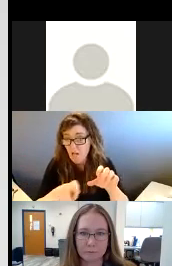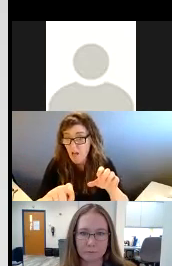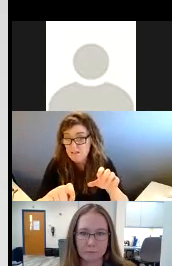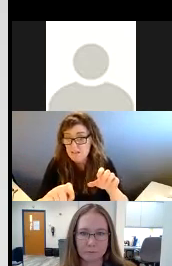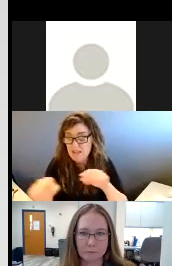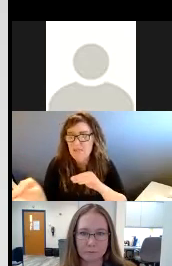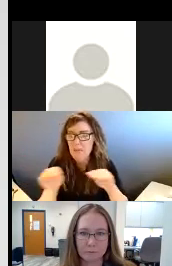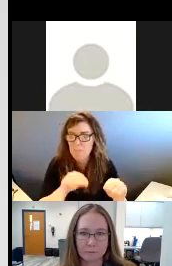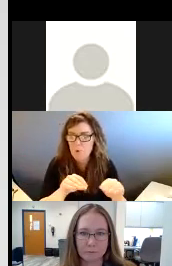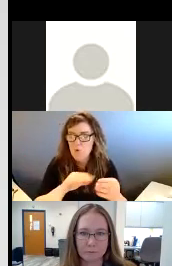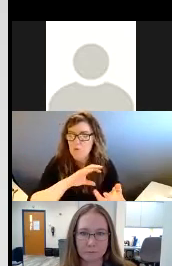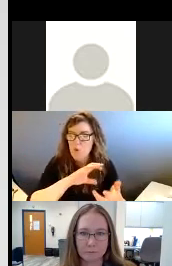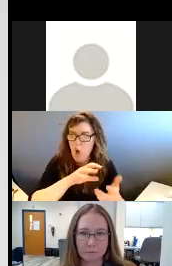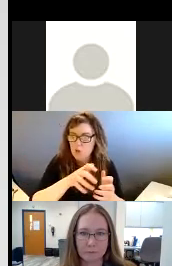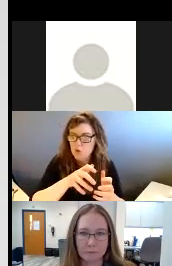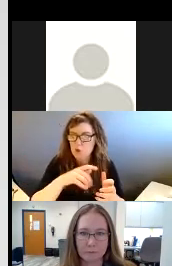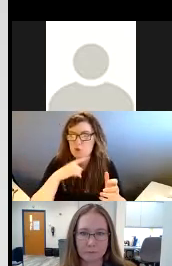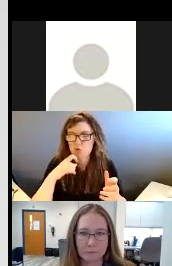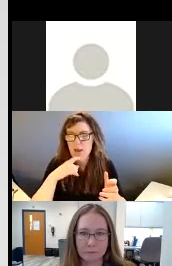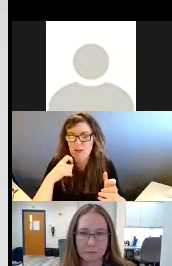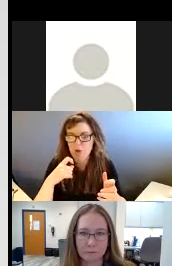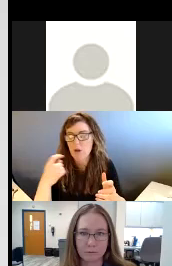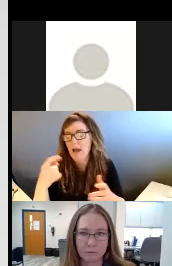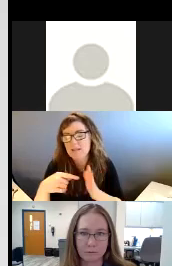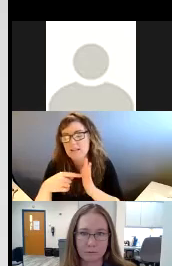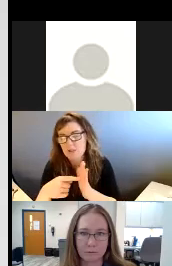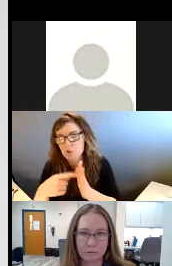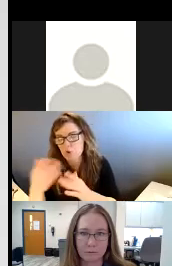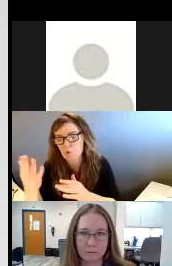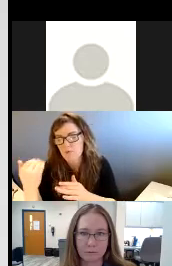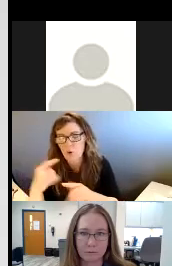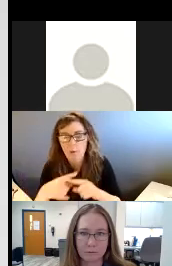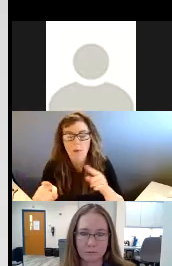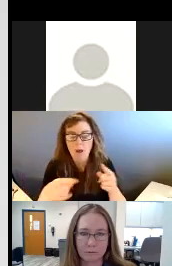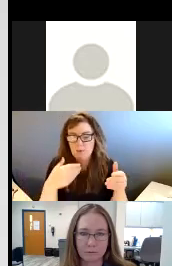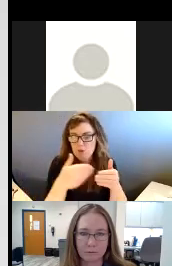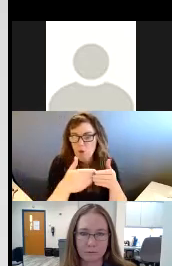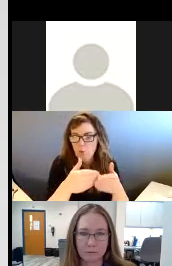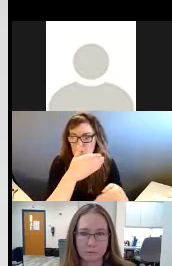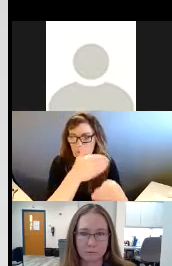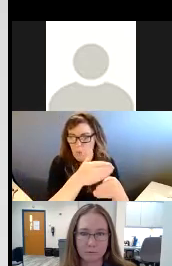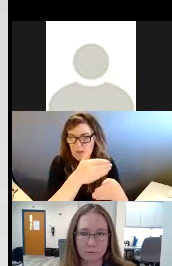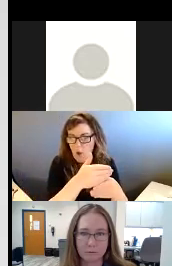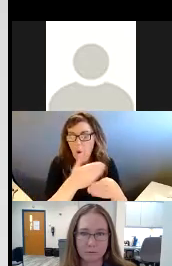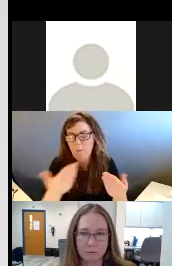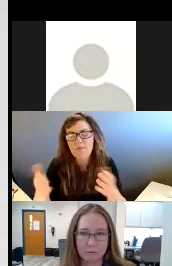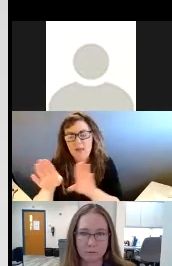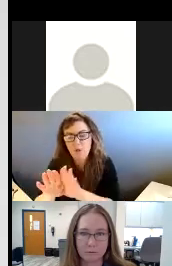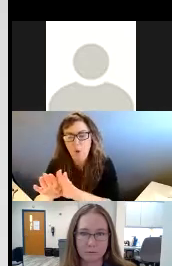DRYER, WHICH WE DIDN'T SHOW, BUT IT WAS ALONG THE WALL OF THE WINDOW. THEY CLOSED THAT DOOR AND PUSHED THE WASHER AND